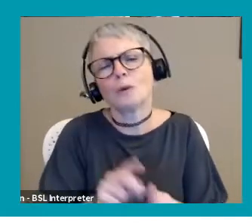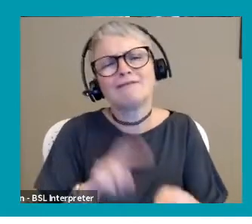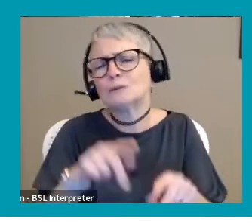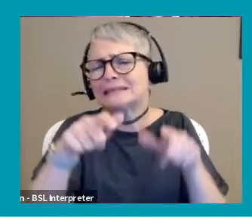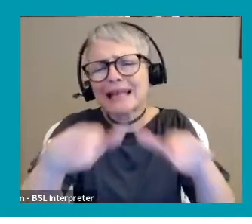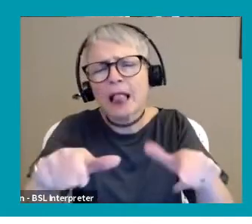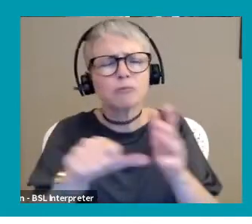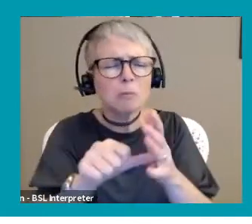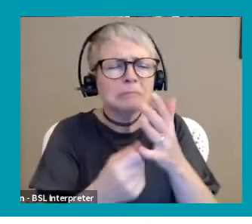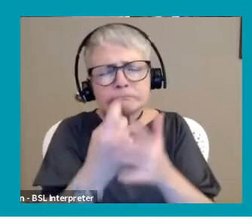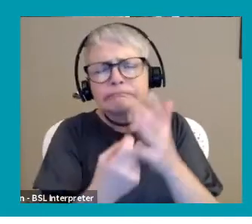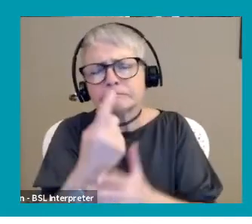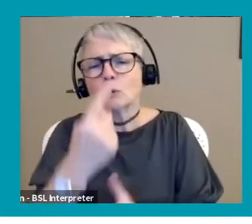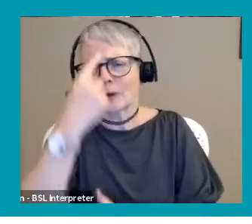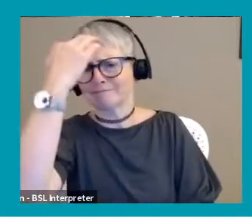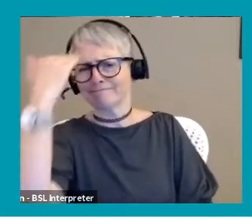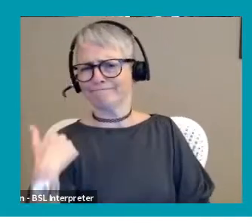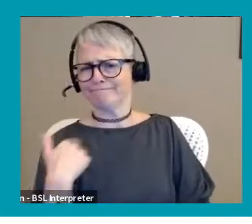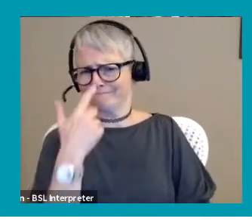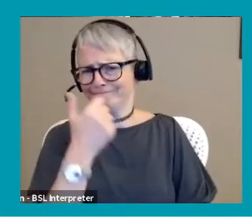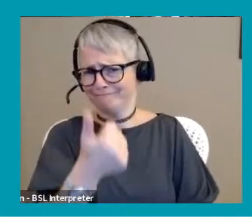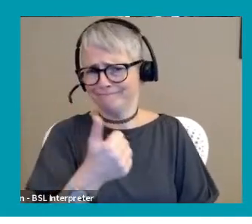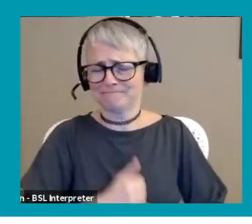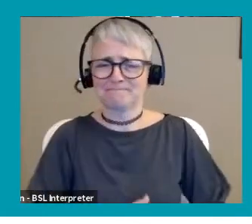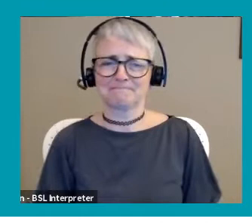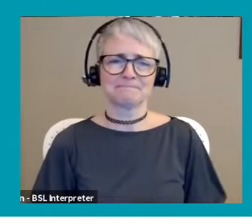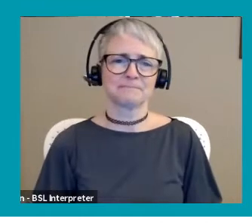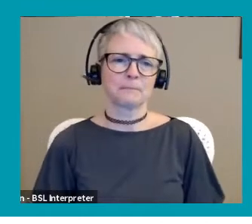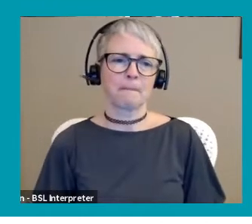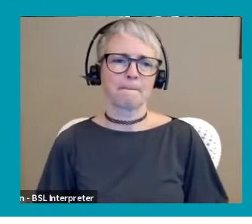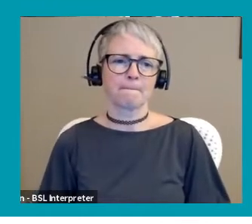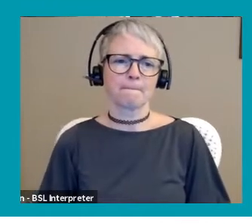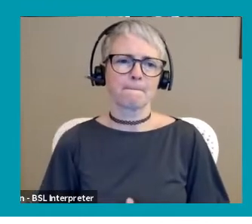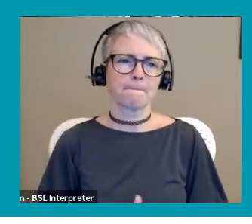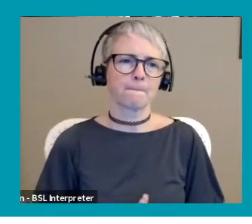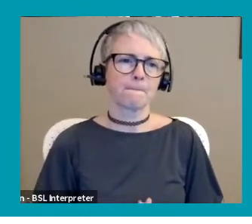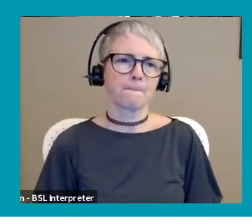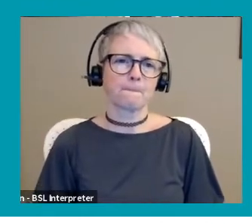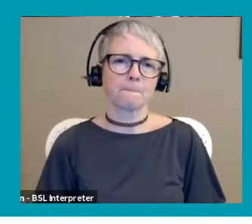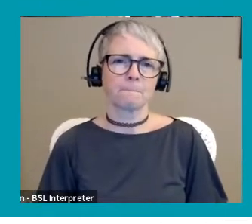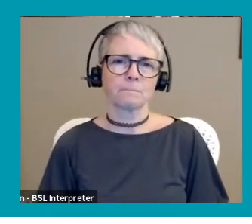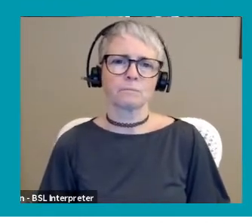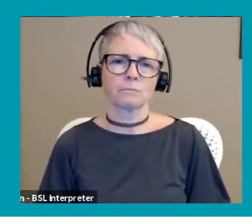Thank you very much, next slide please.